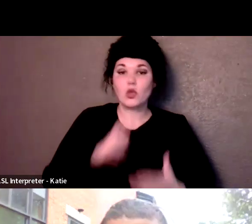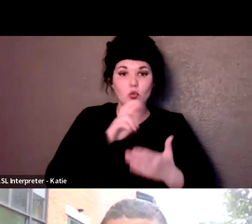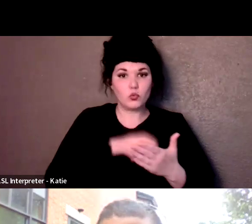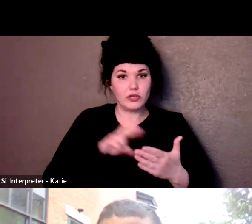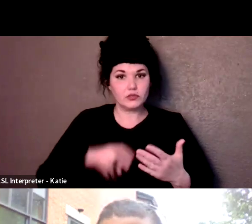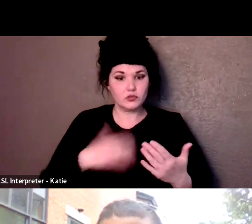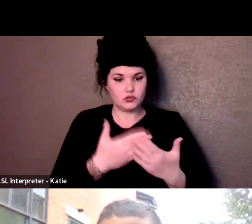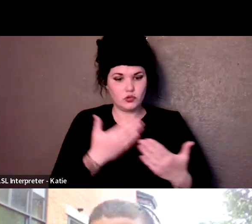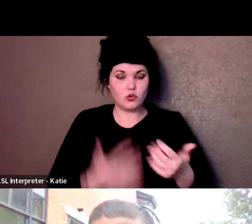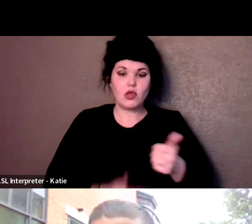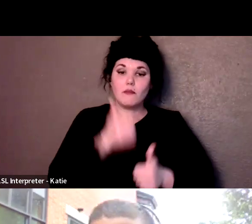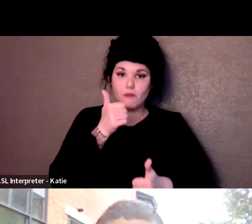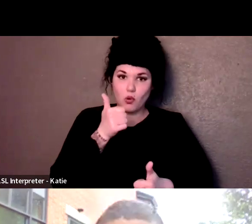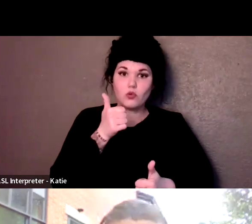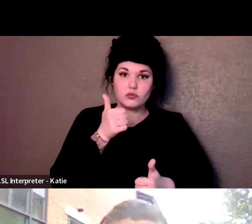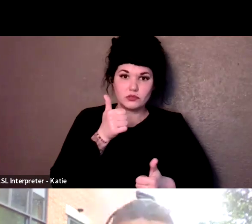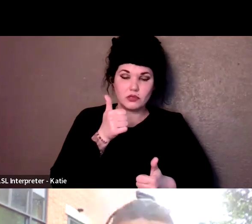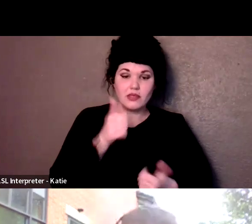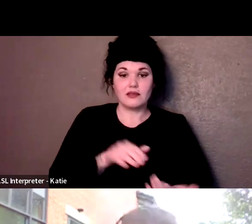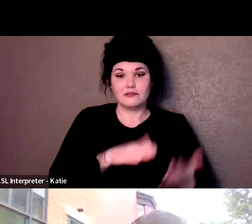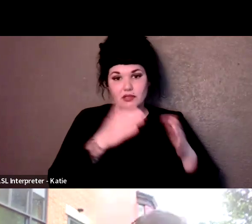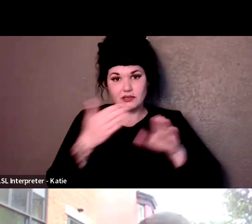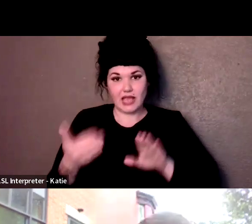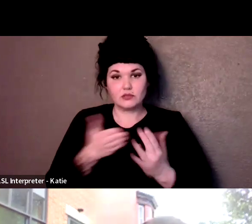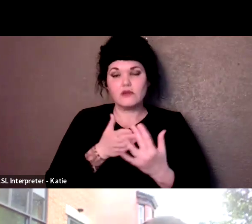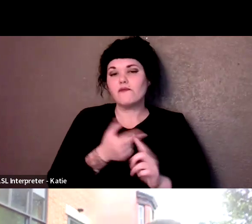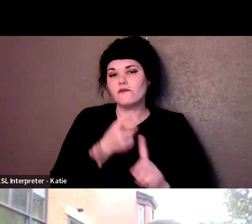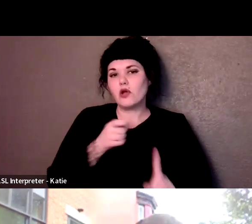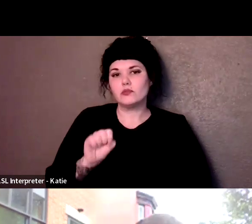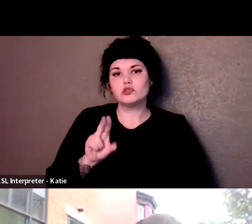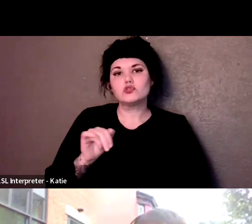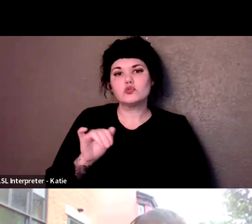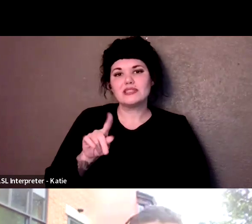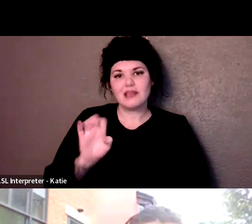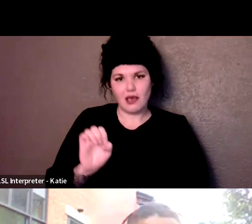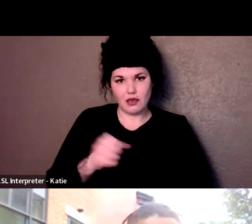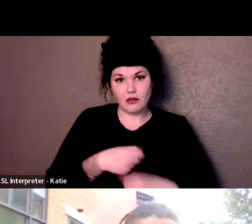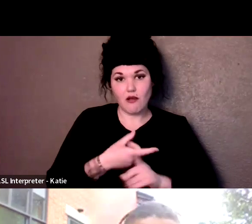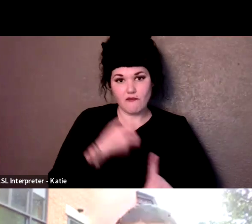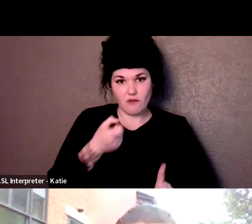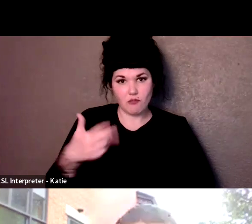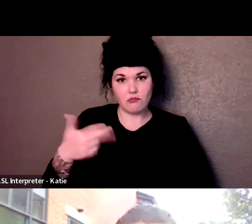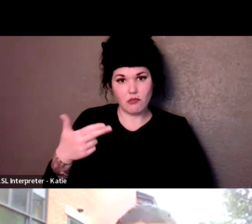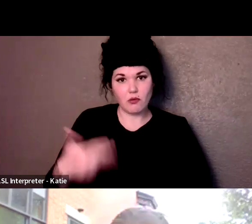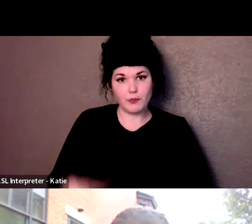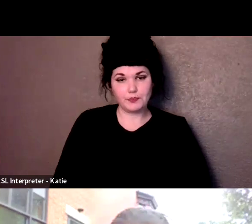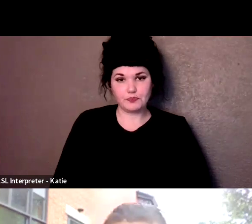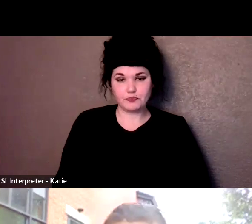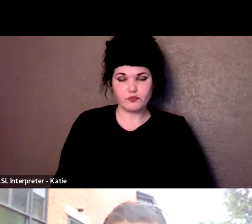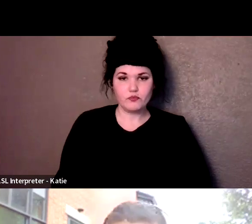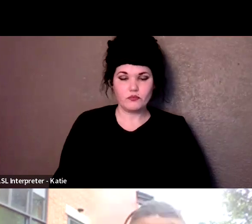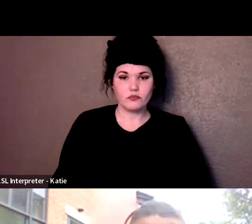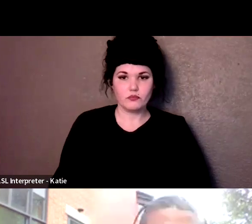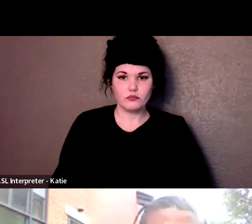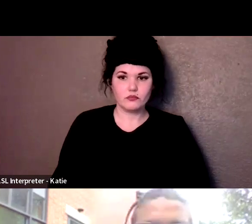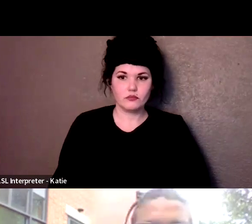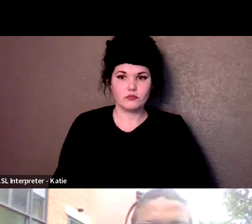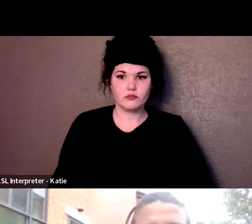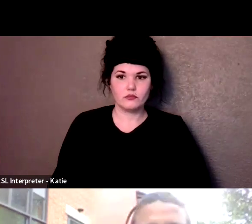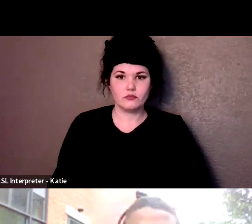by suicide are by firearms, and also we know that the accessibility of a lethal means for